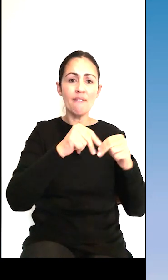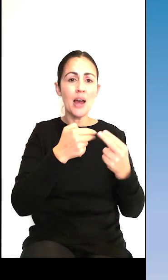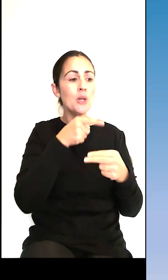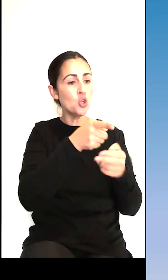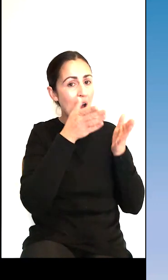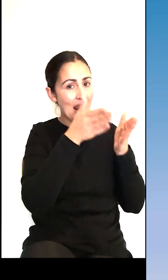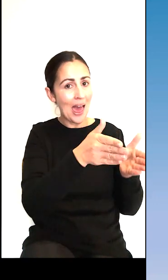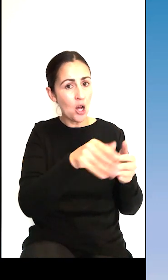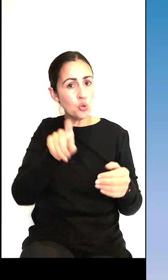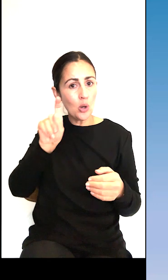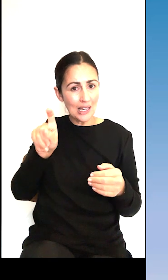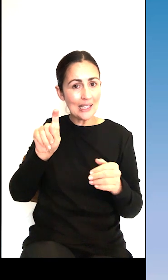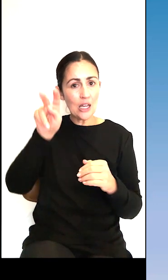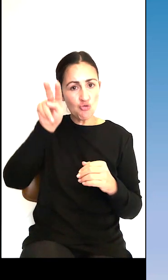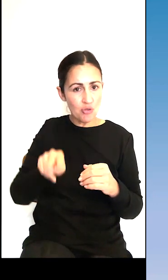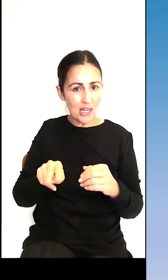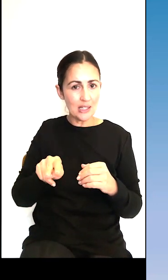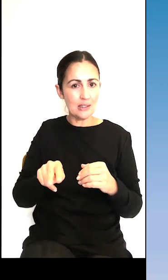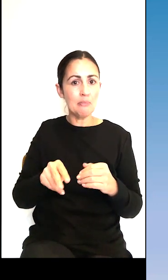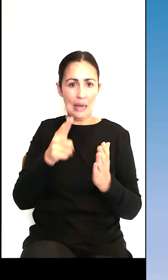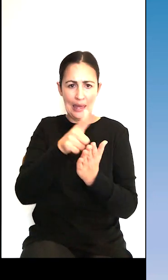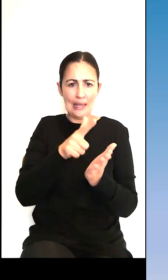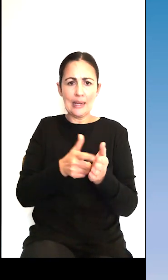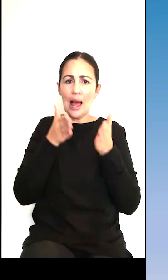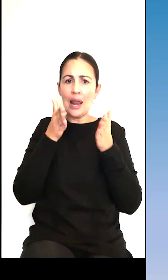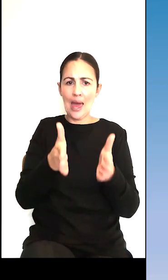which means you have that legal authority out to act on a person's behalf.